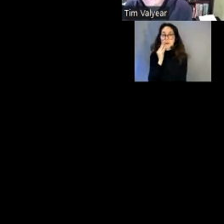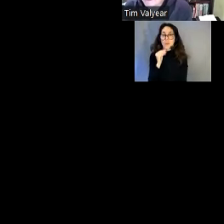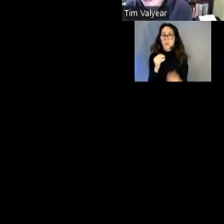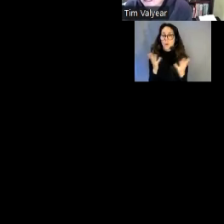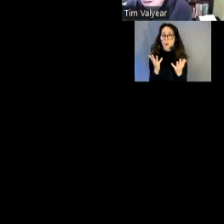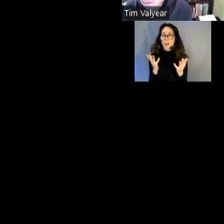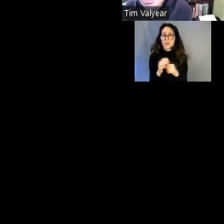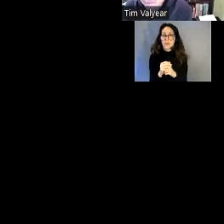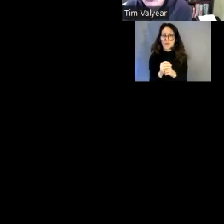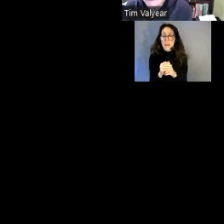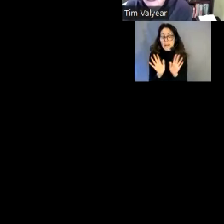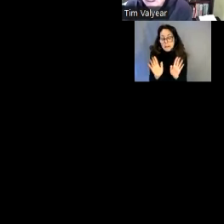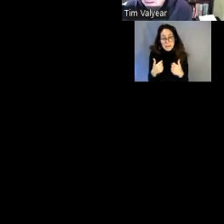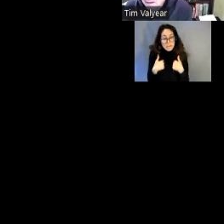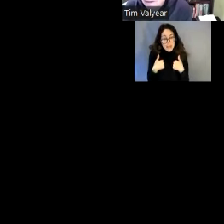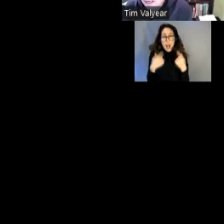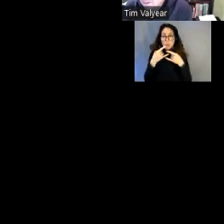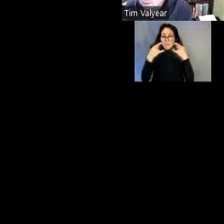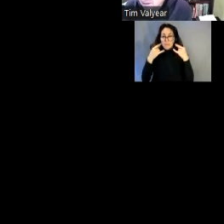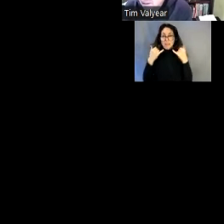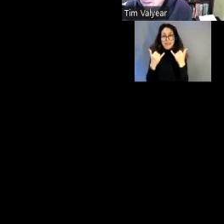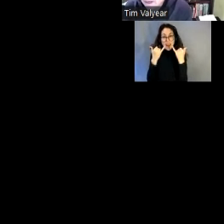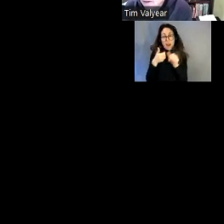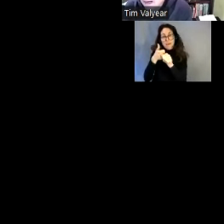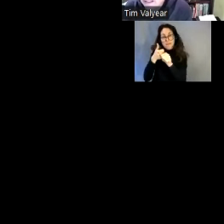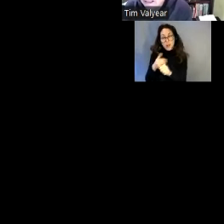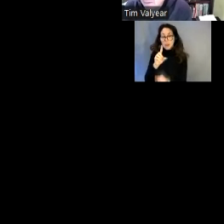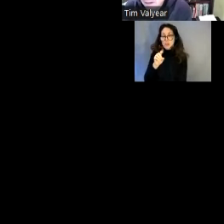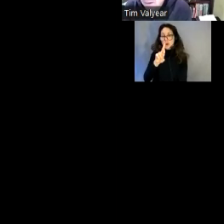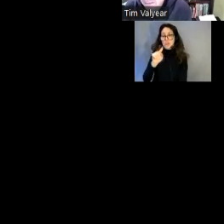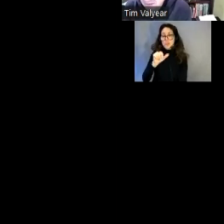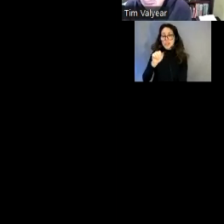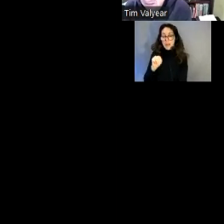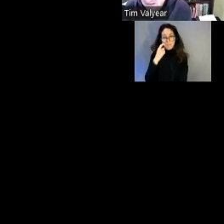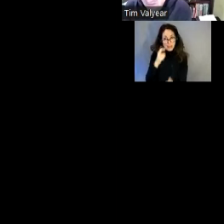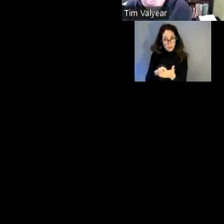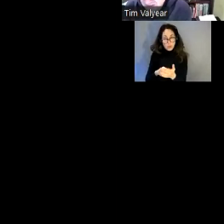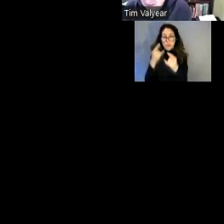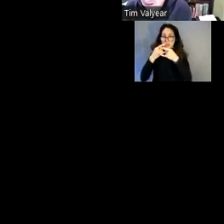COVID or Omicron or the new B-2 variant. My personal experience, I would say that I 'm not taking my mask off. I